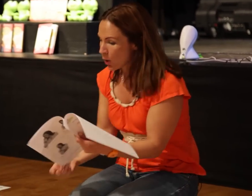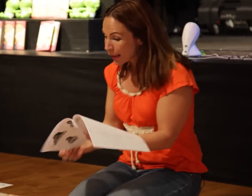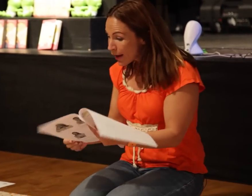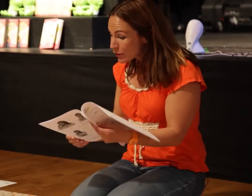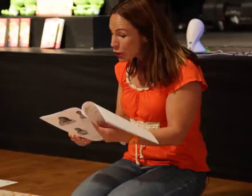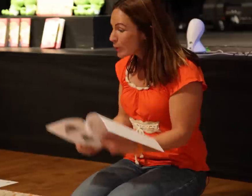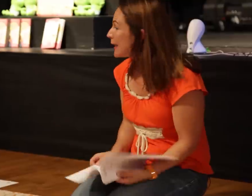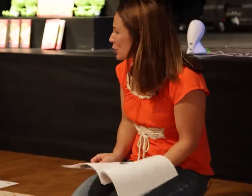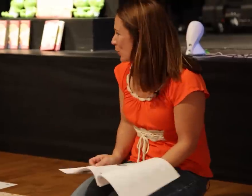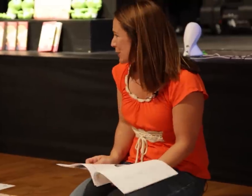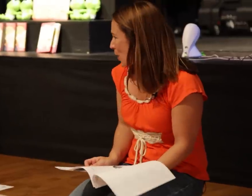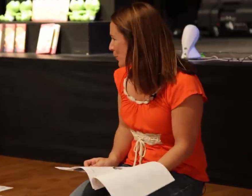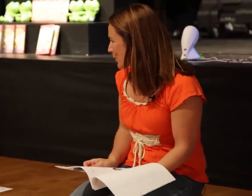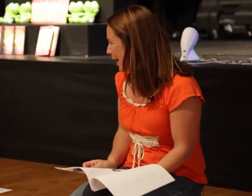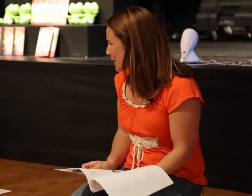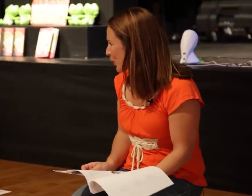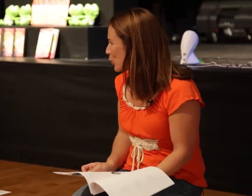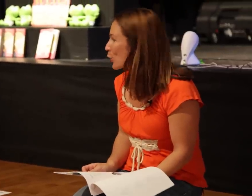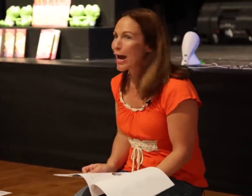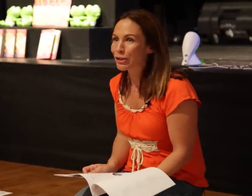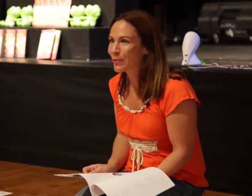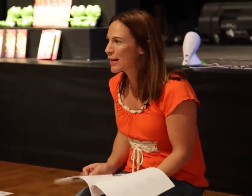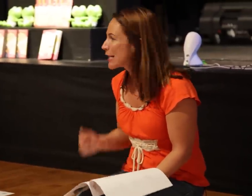So "I love to eat." Do you guys know apples and bananas? You could do crackers and bananas.